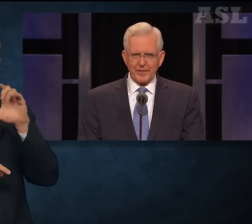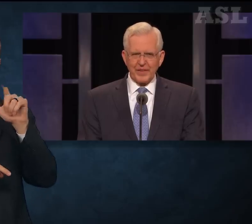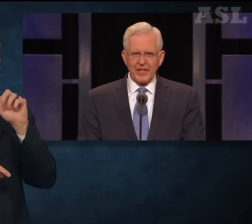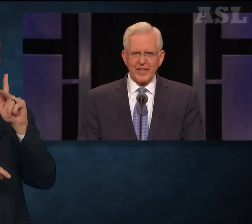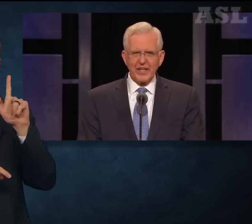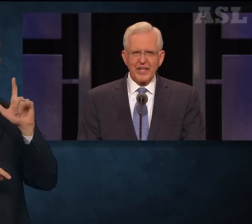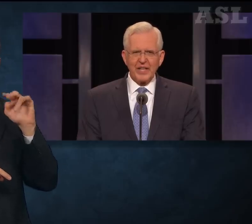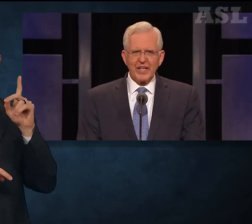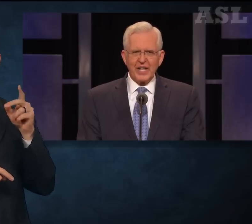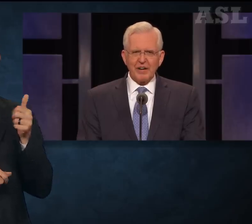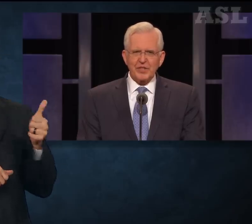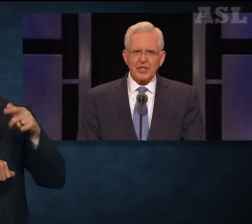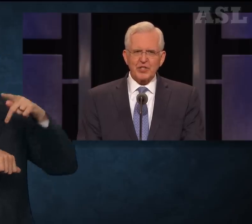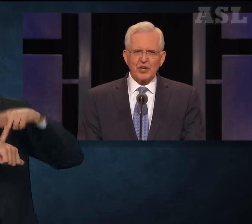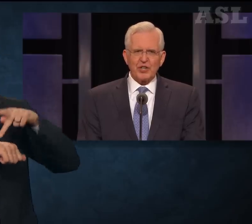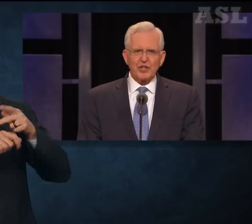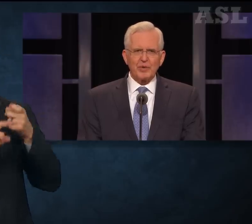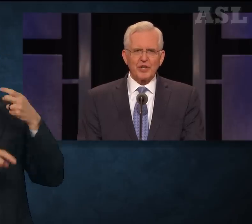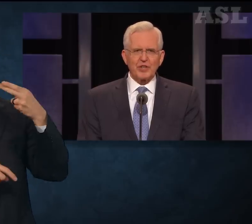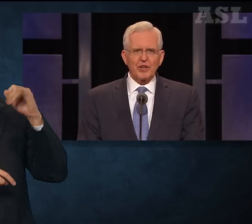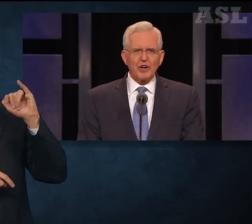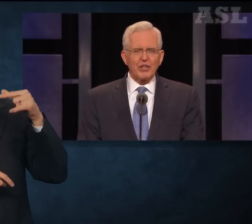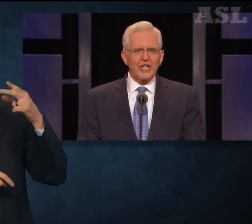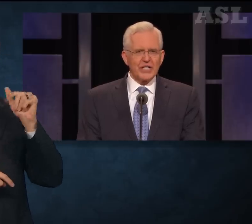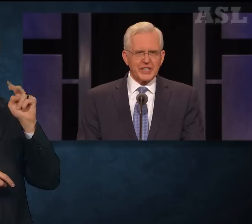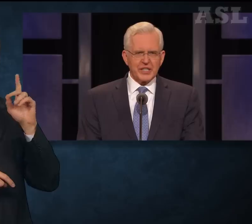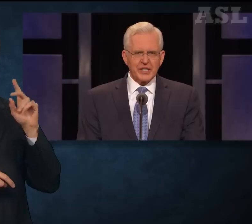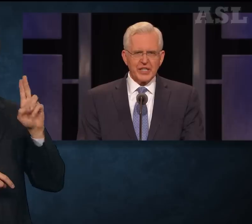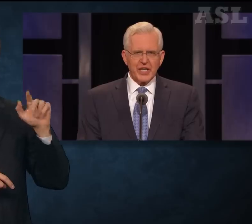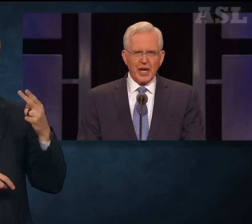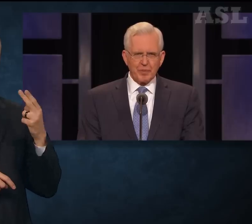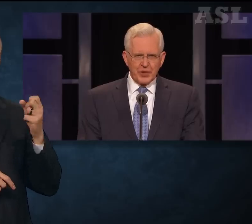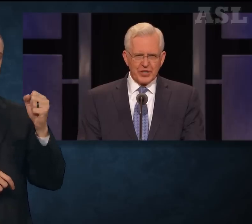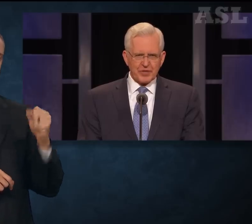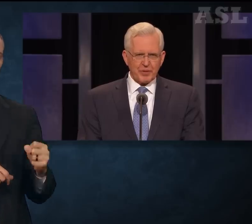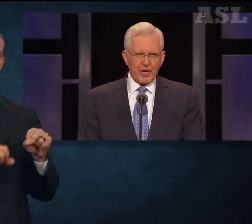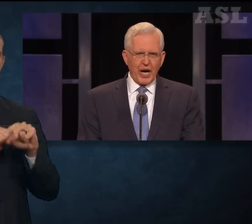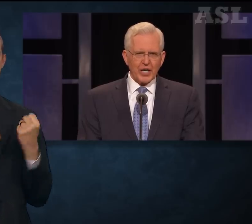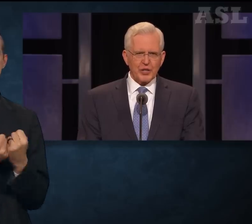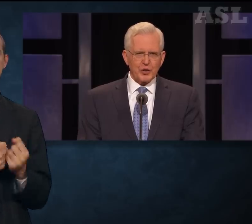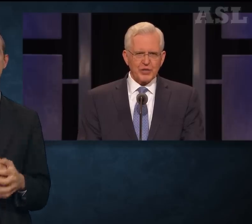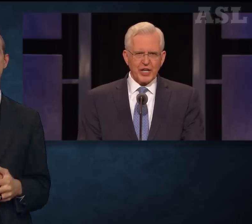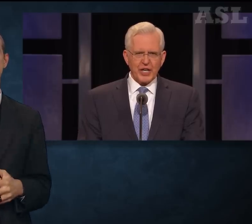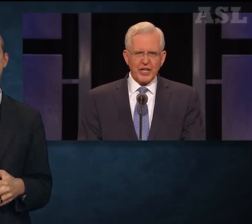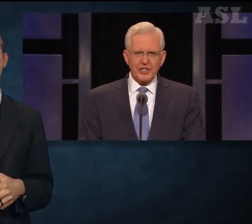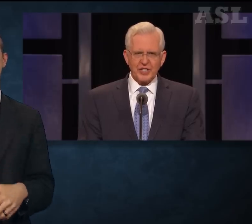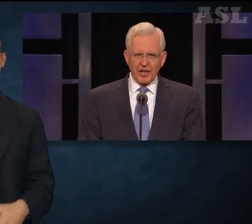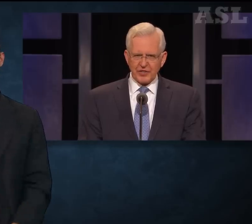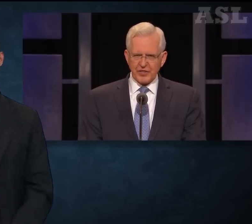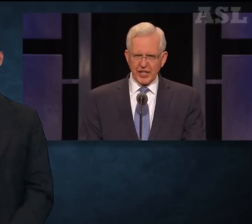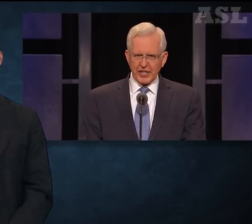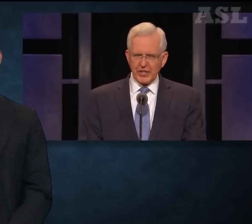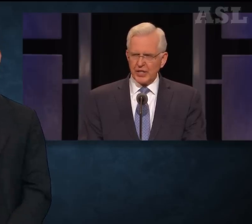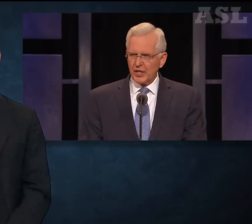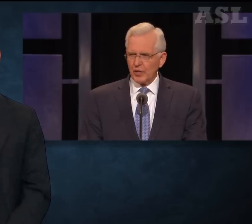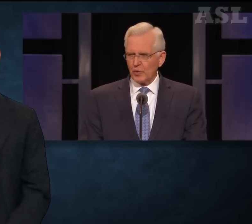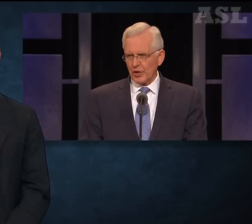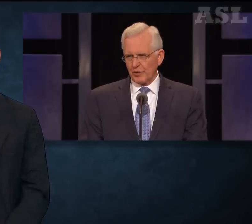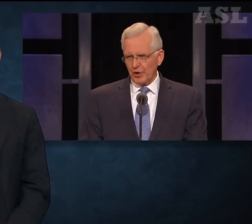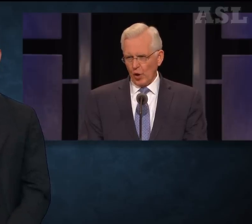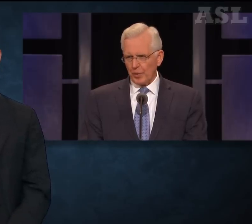AFTER THE SONG, BROTHER CLARK